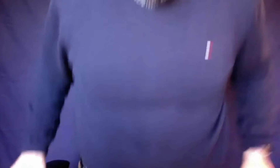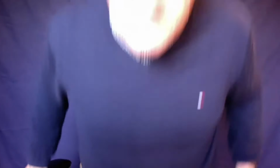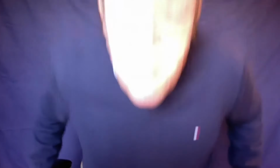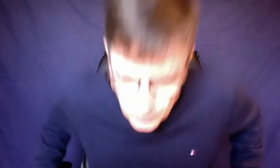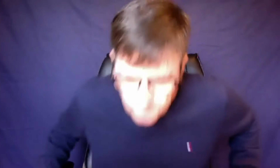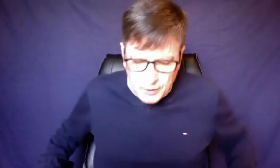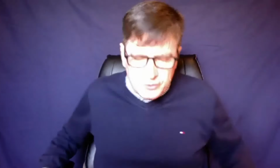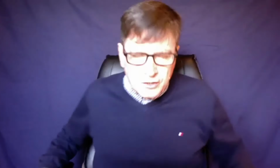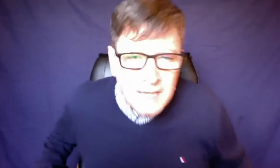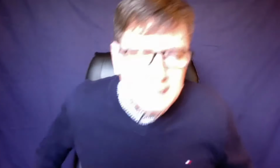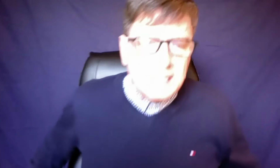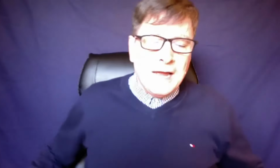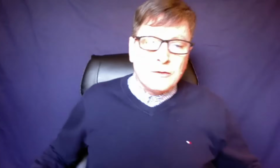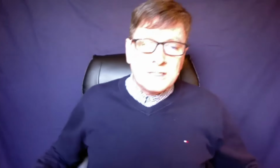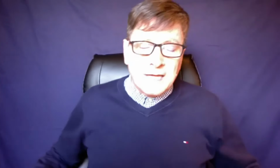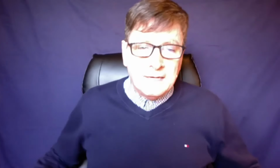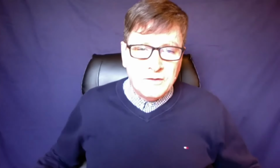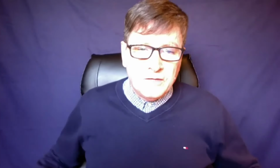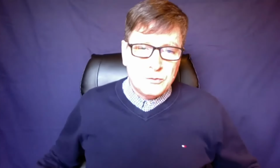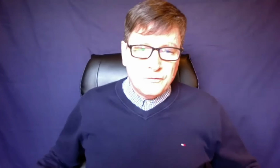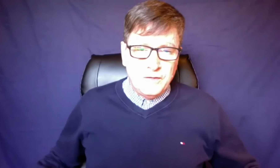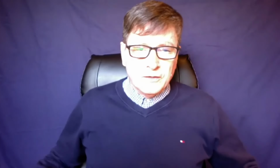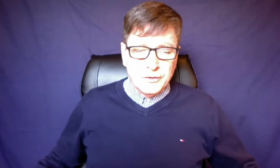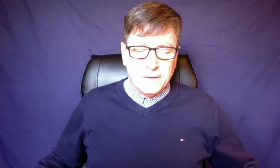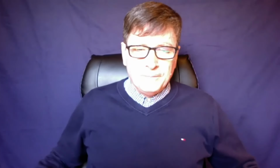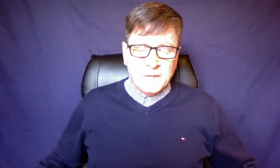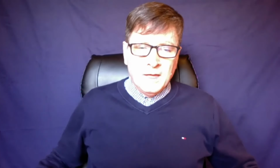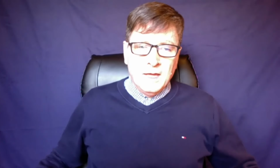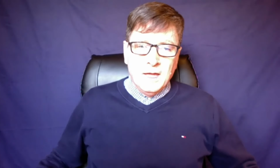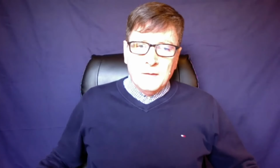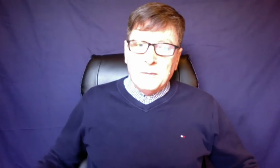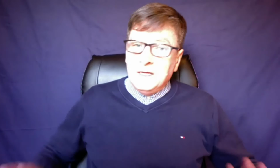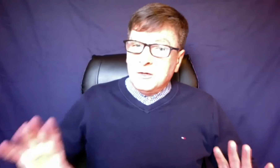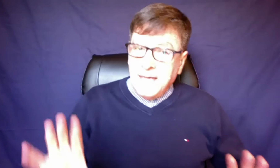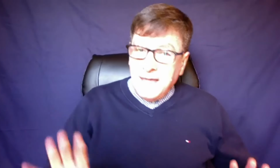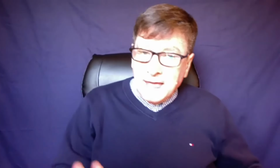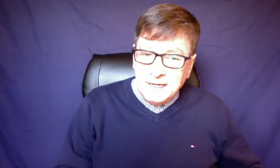diaper. I might have to hand up to do diaper. It's down here on the hips